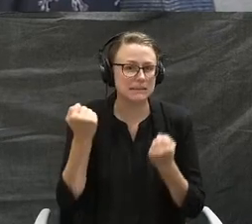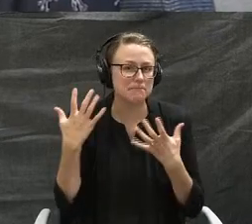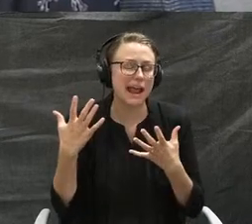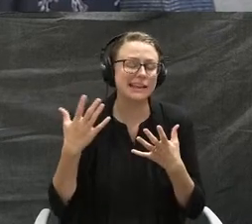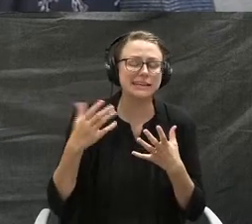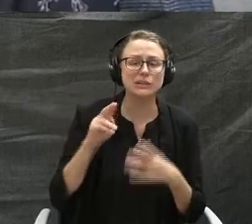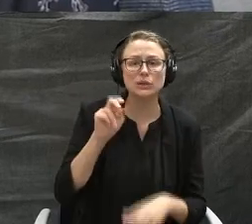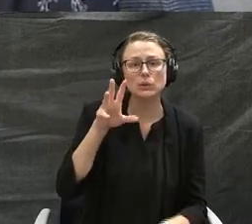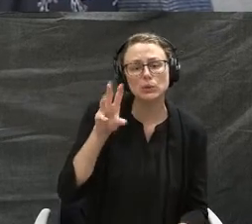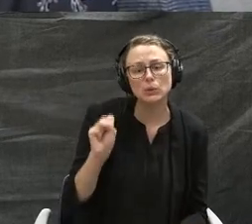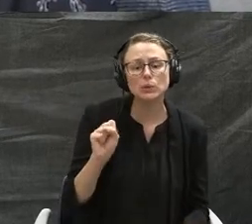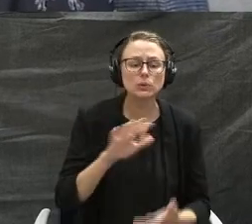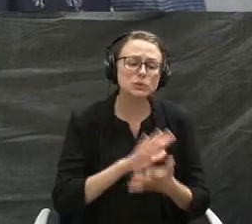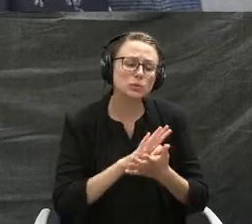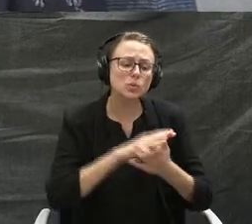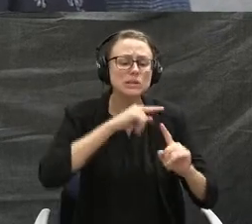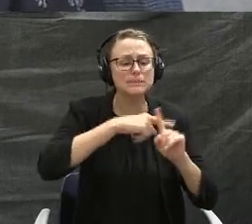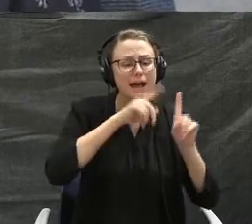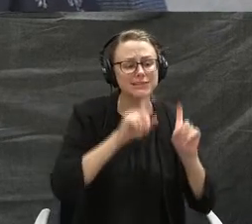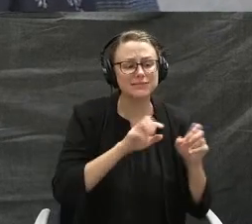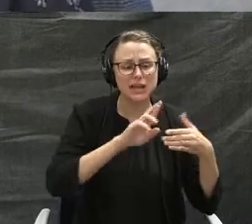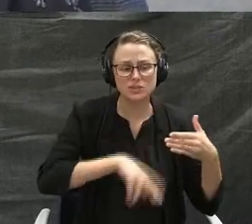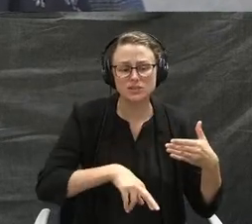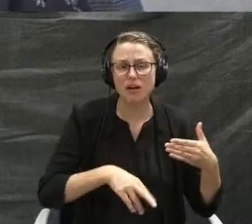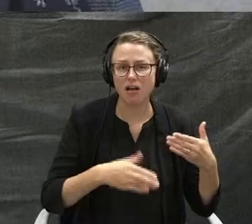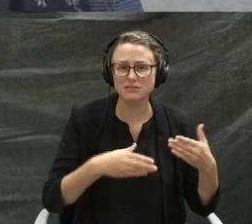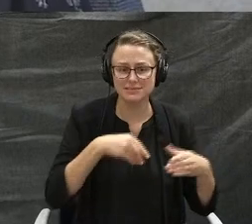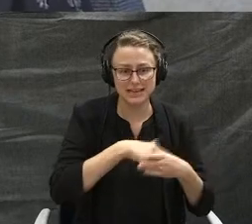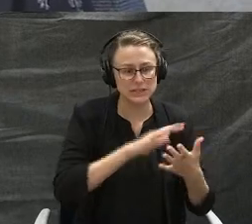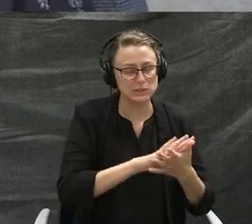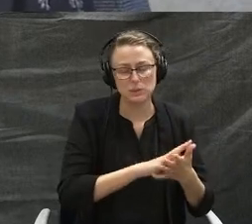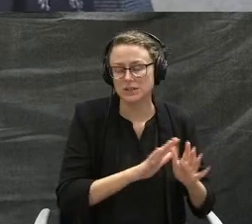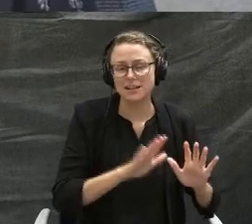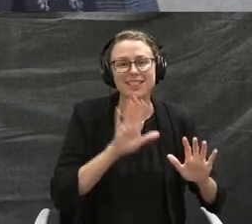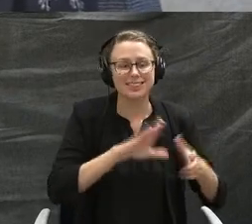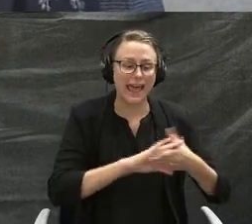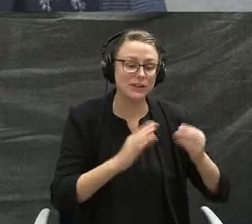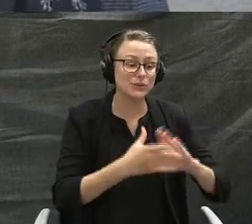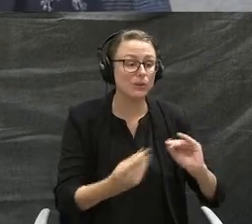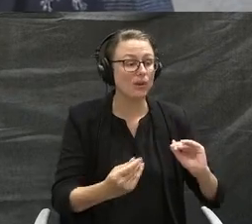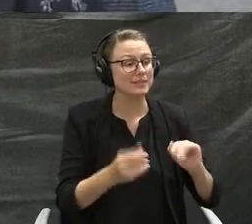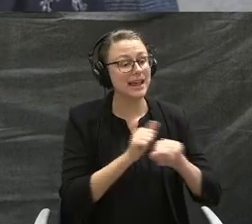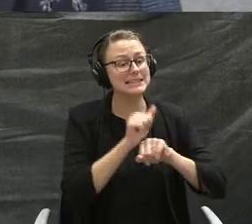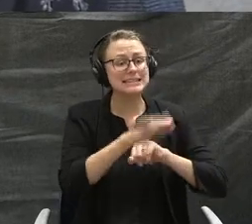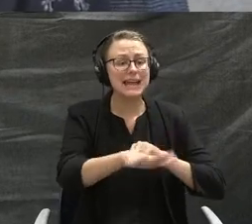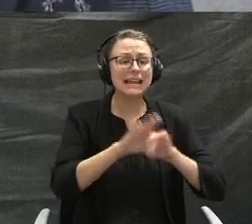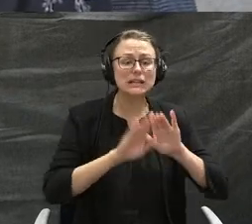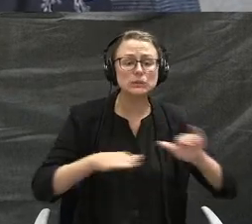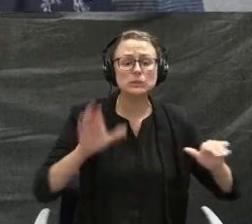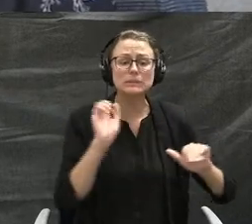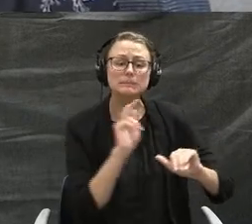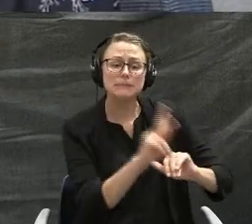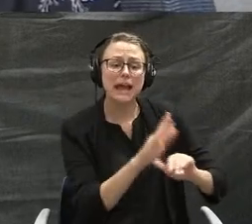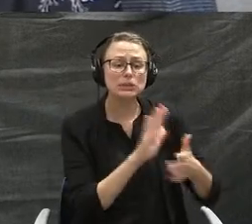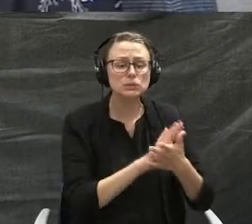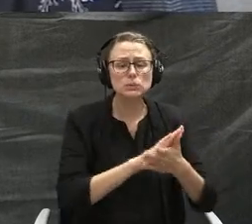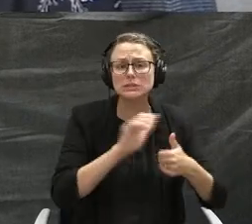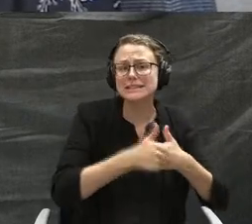positive test results within a school. The narrative has been that sending kids back is dangerous and irresponsible, and that people are not taking this